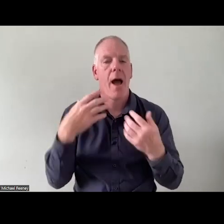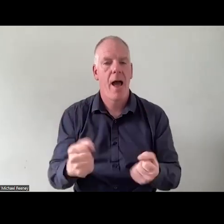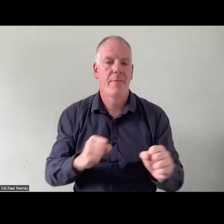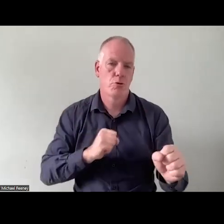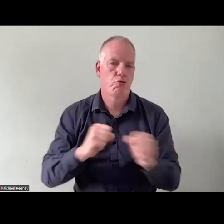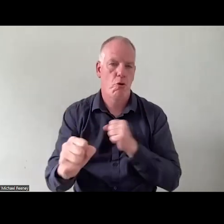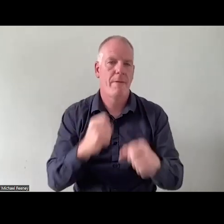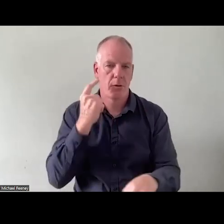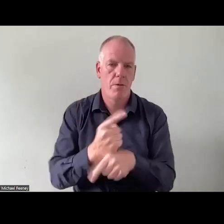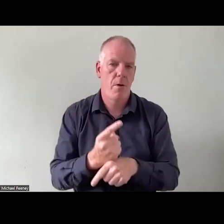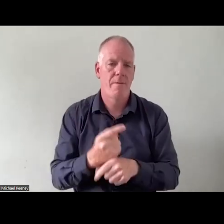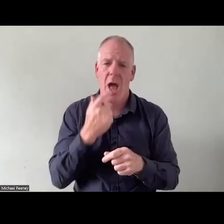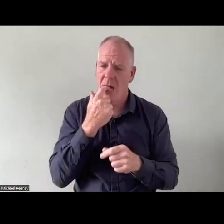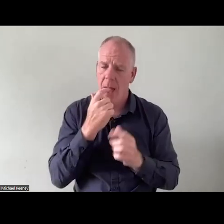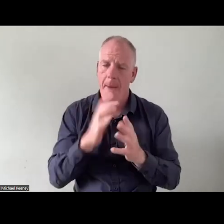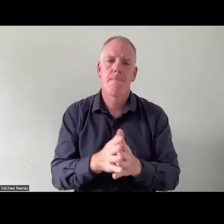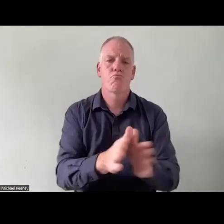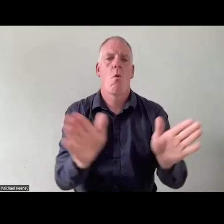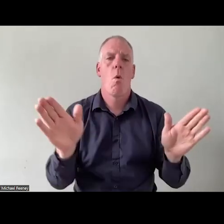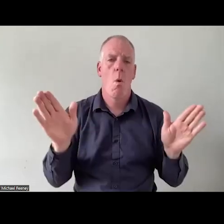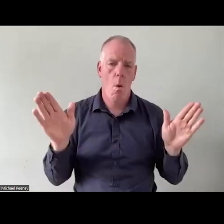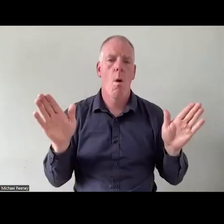to a massively wide range of people